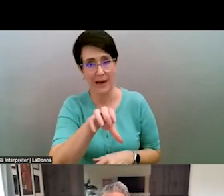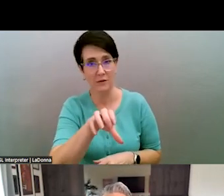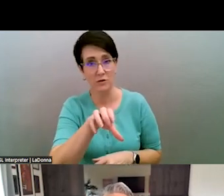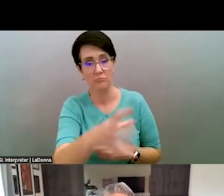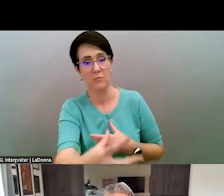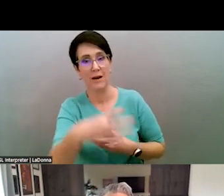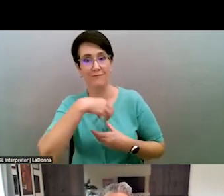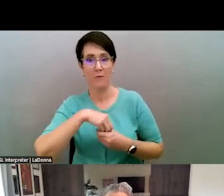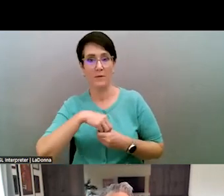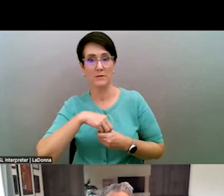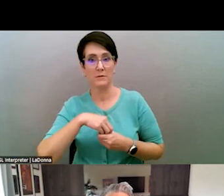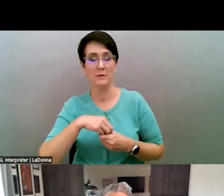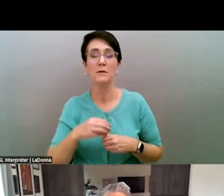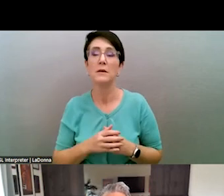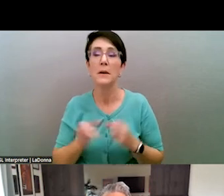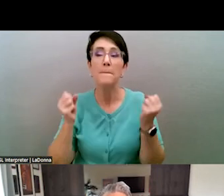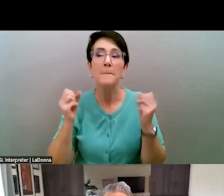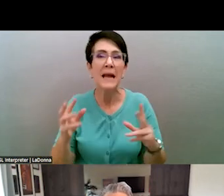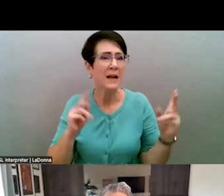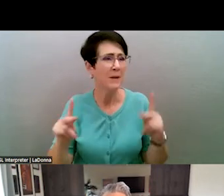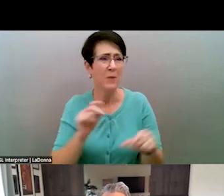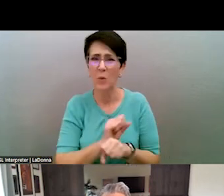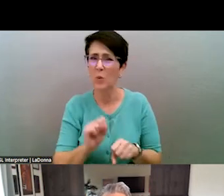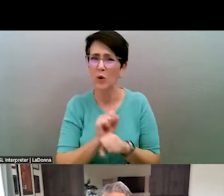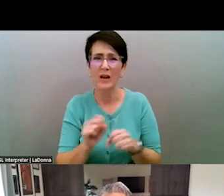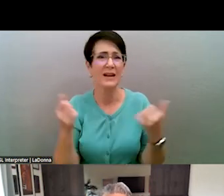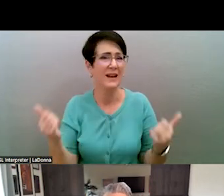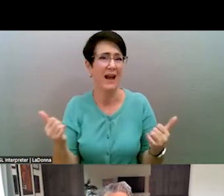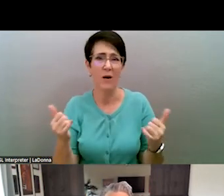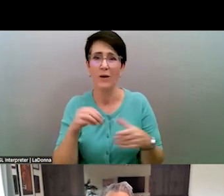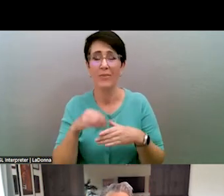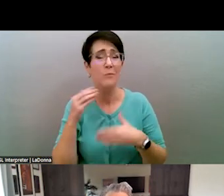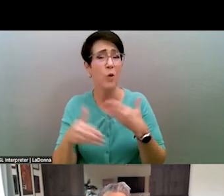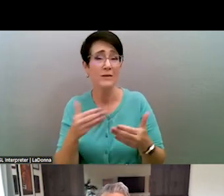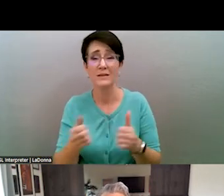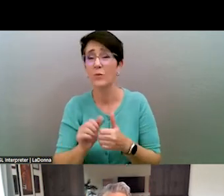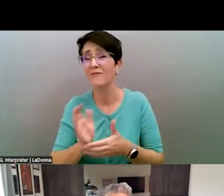LOT OF INDIVIDUALS DOING GREAT WORK AROUND THAT NOW. IN THE FILM. YOU KNOW PROFILED WORKED A LOT